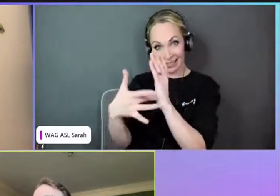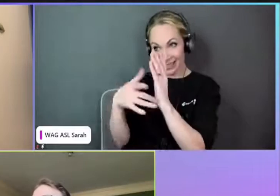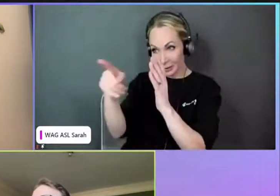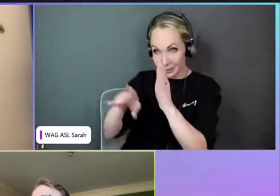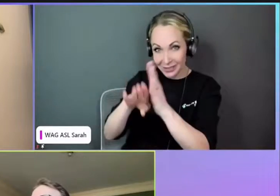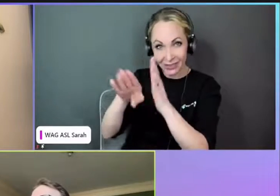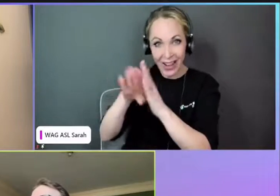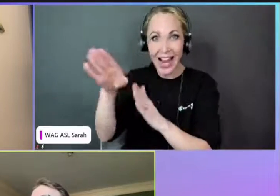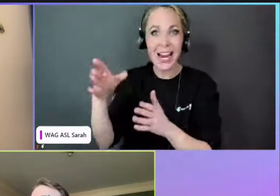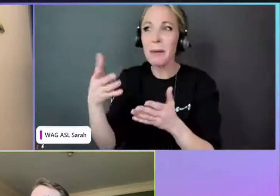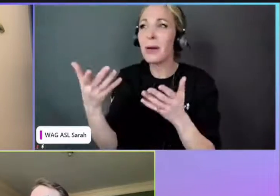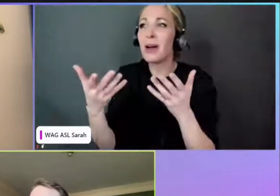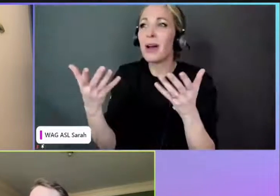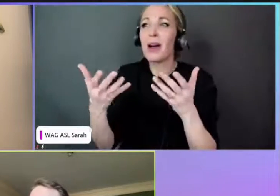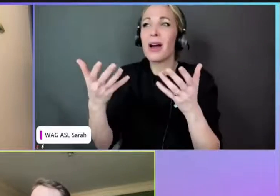Where do I go for more information?"